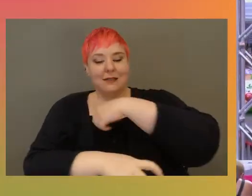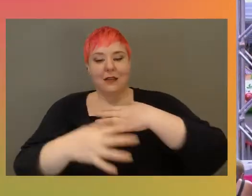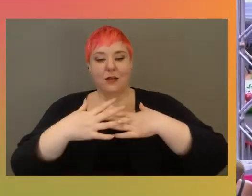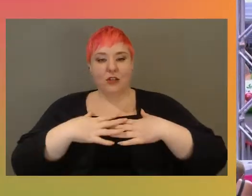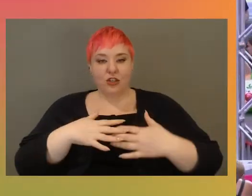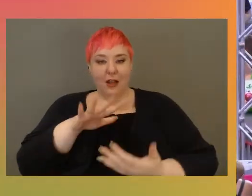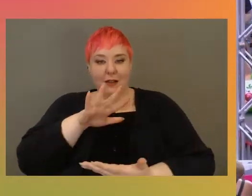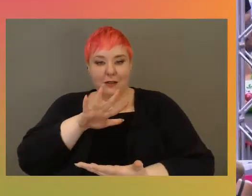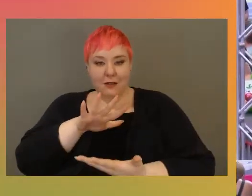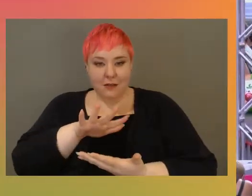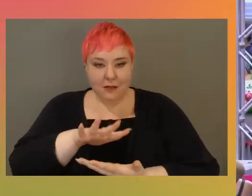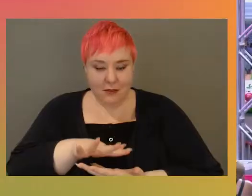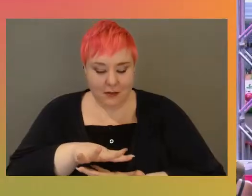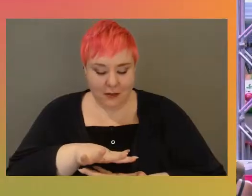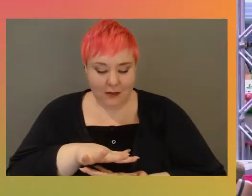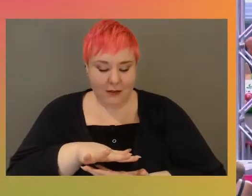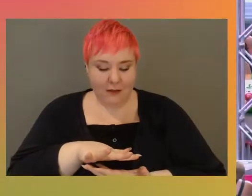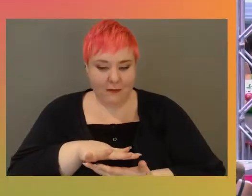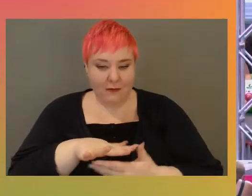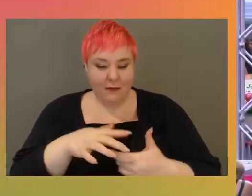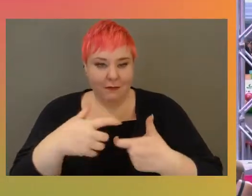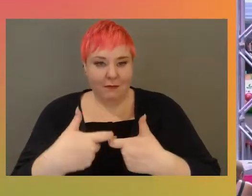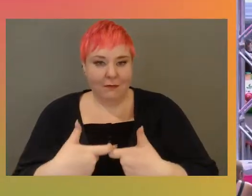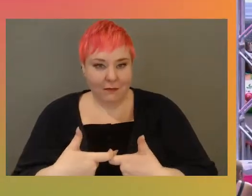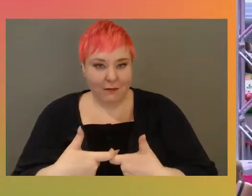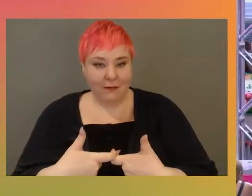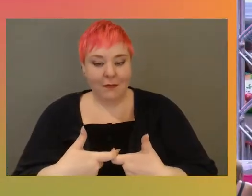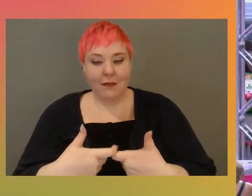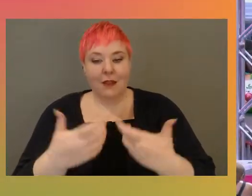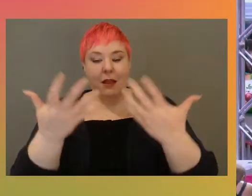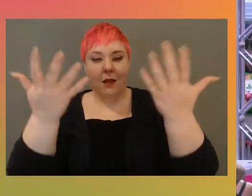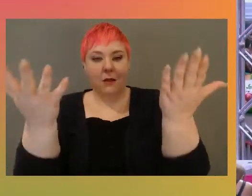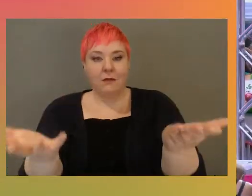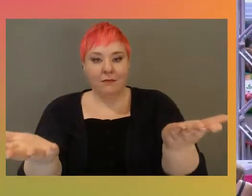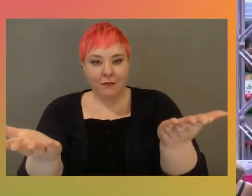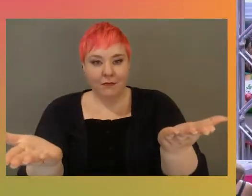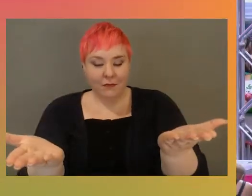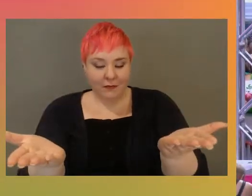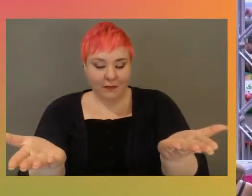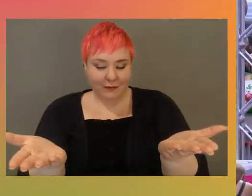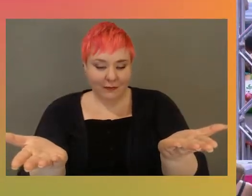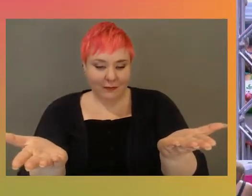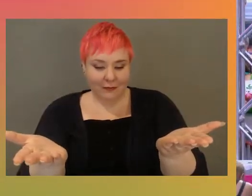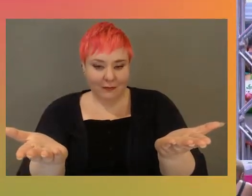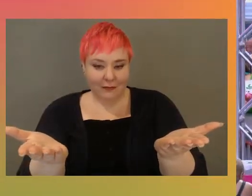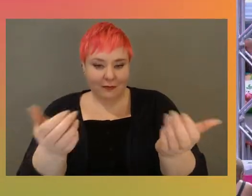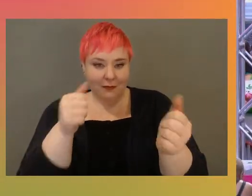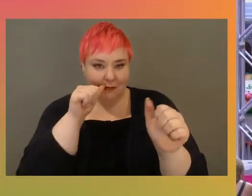BRING THE KNEES TO THE ARMPITS,